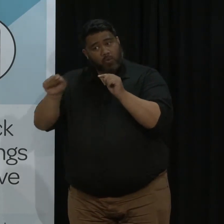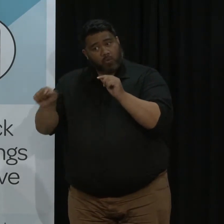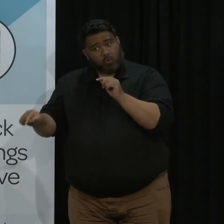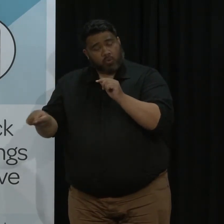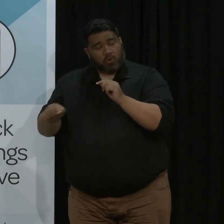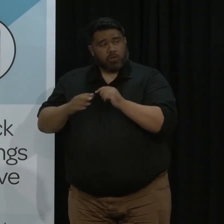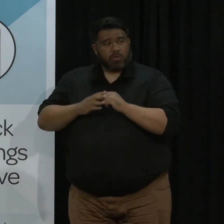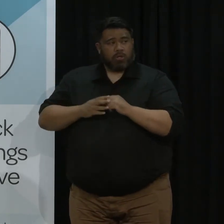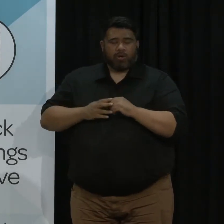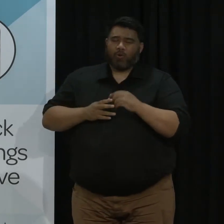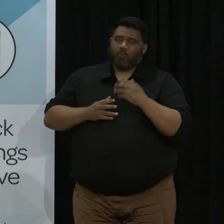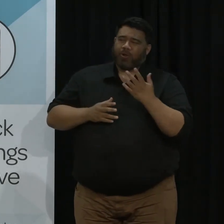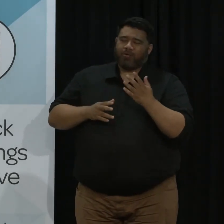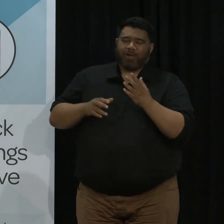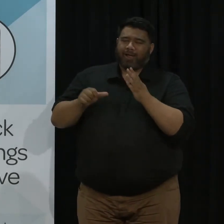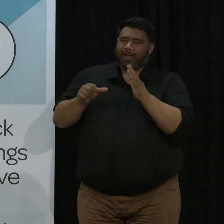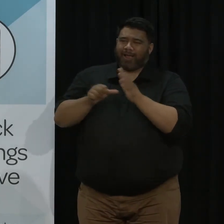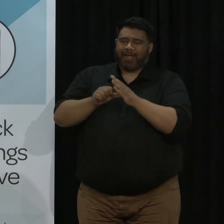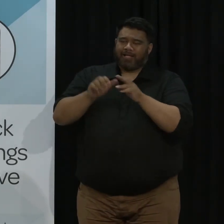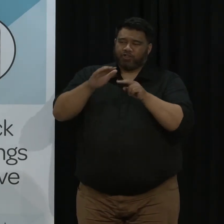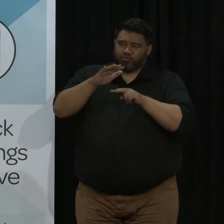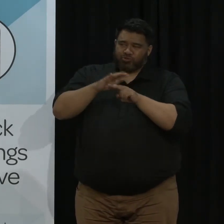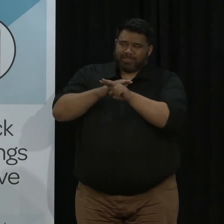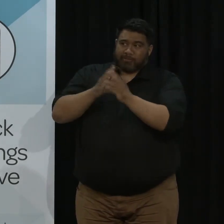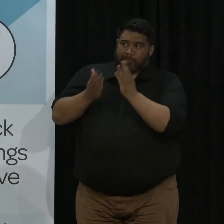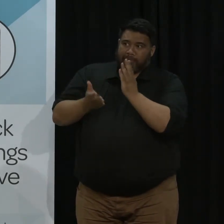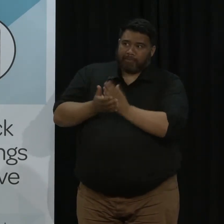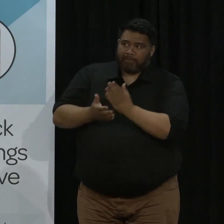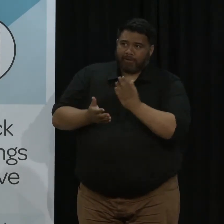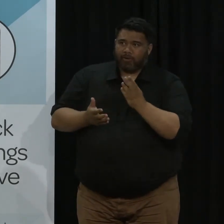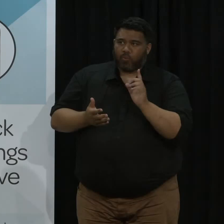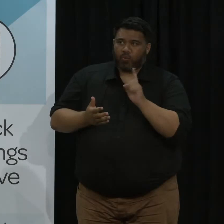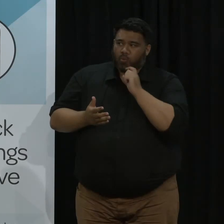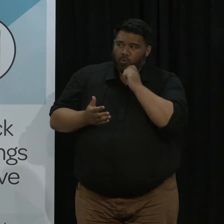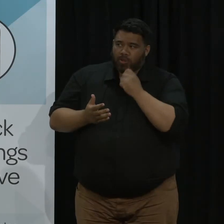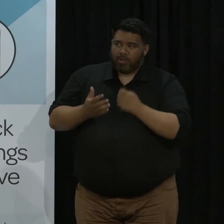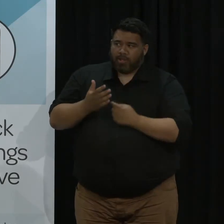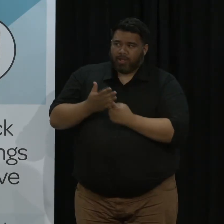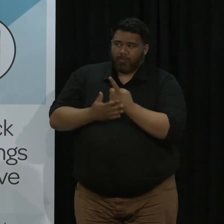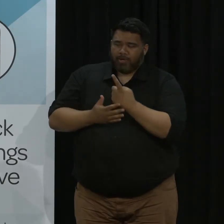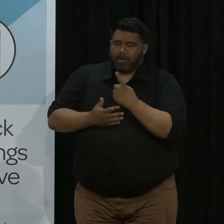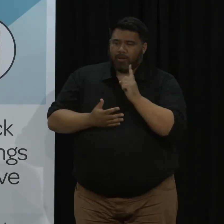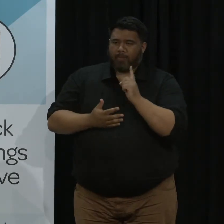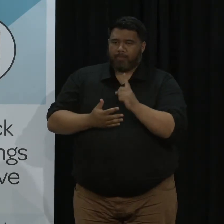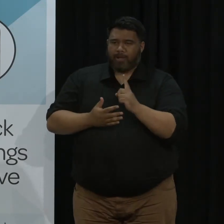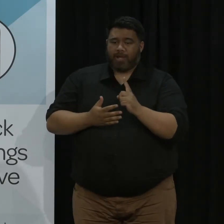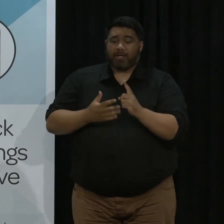plateau. What does the modelling show. It seems